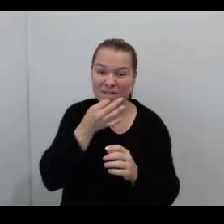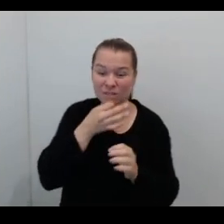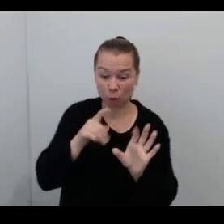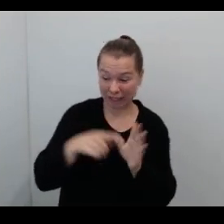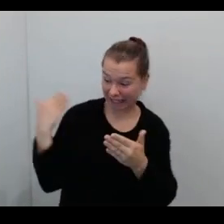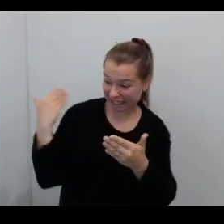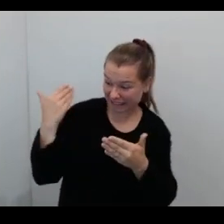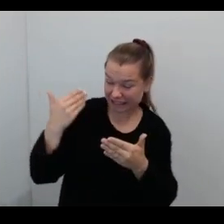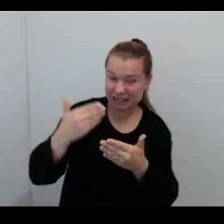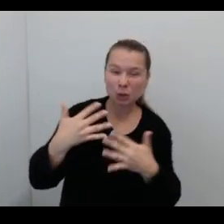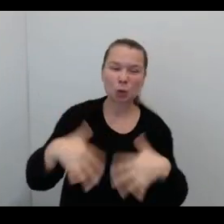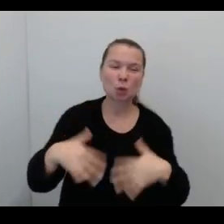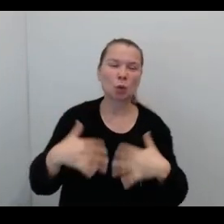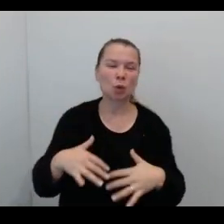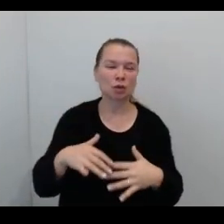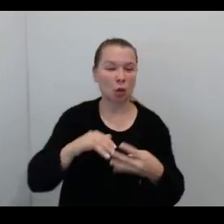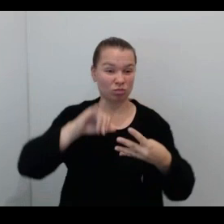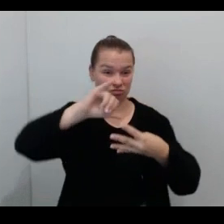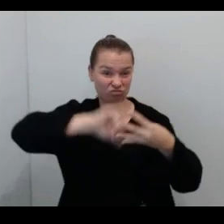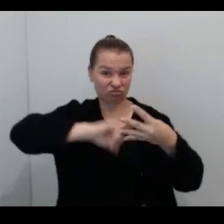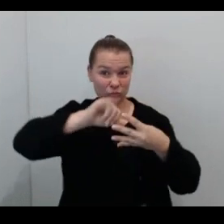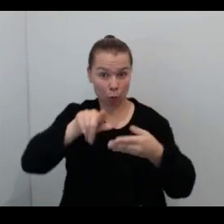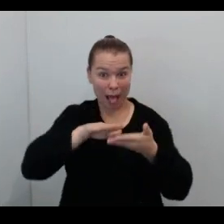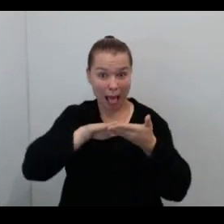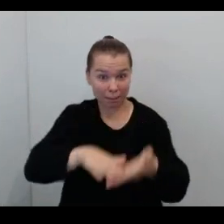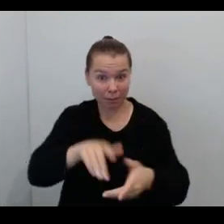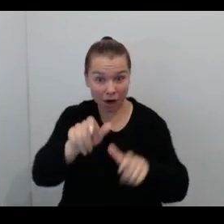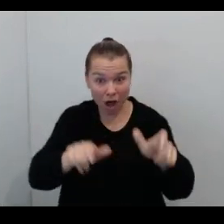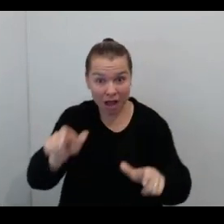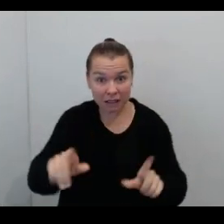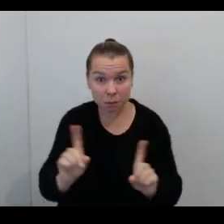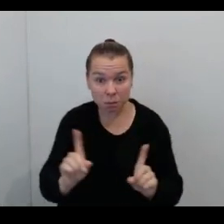Frequently. Yeah.